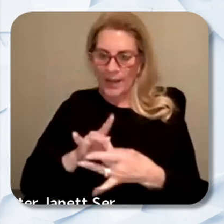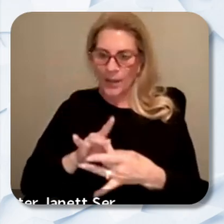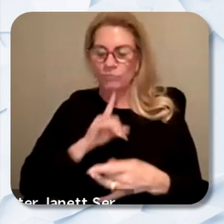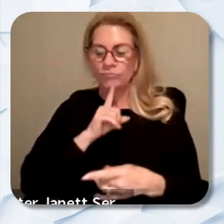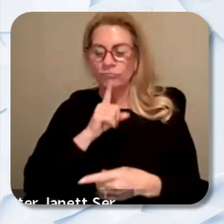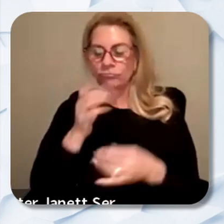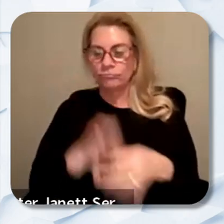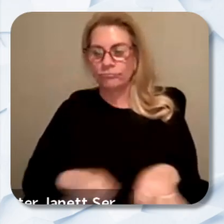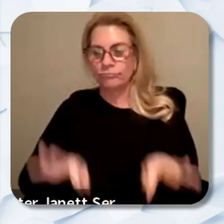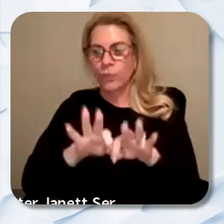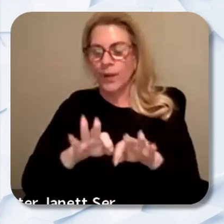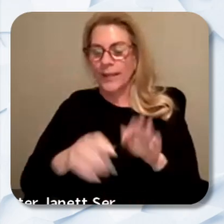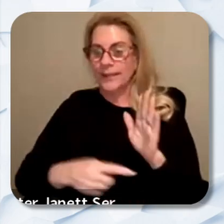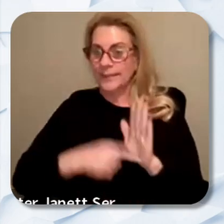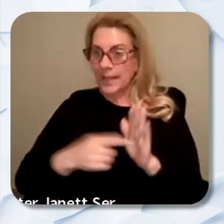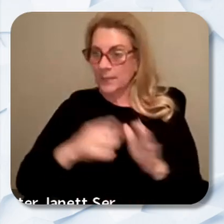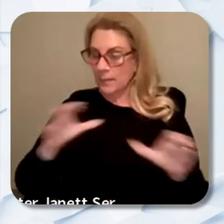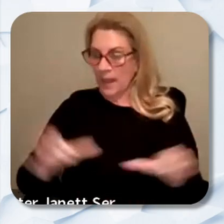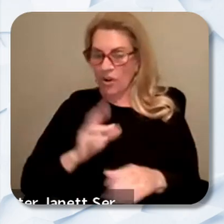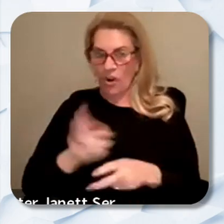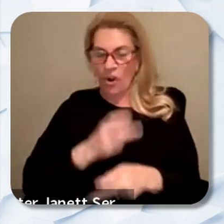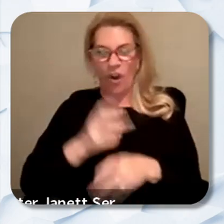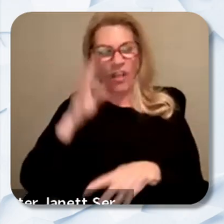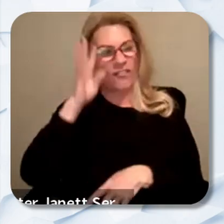And sometimes those activities are hard to come up with. So yes find your socks at home